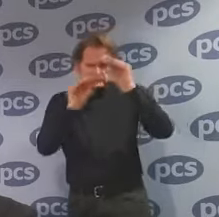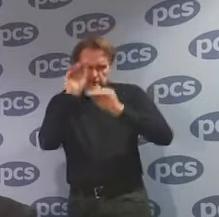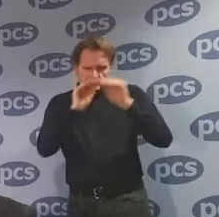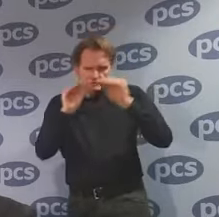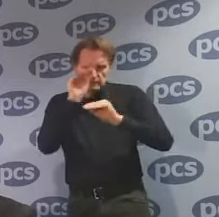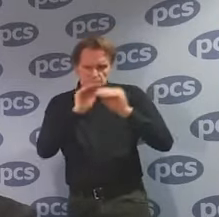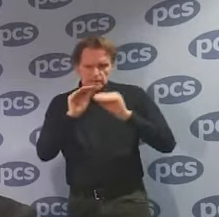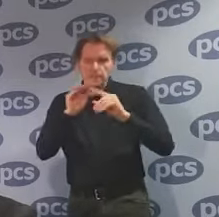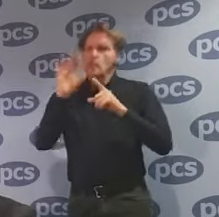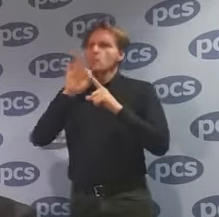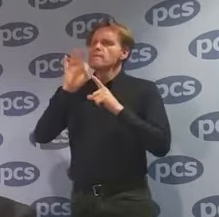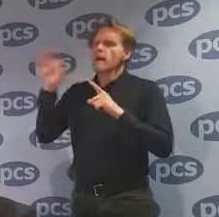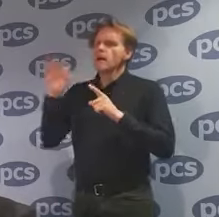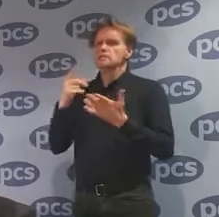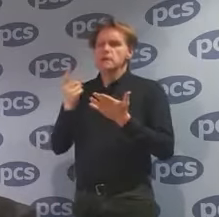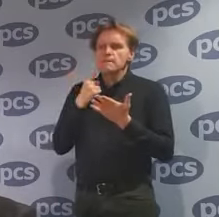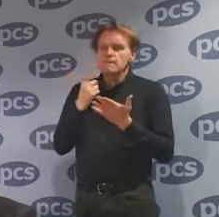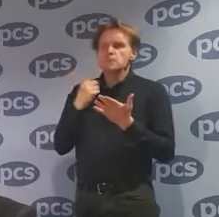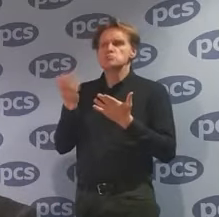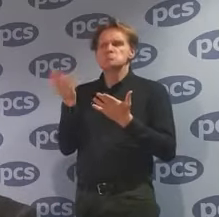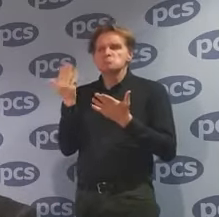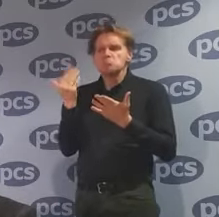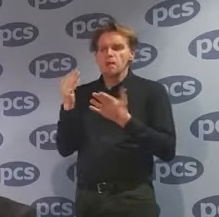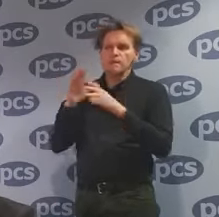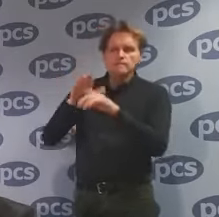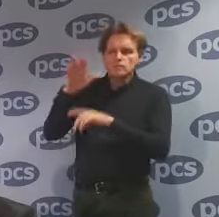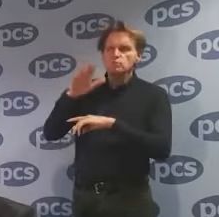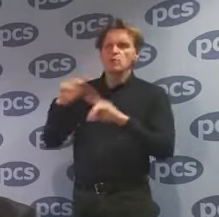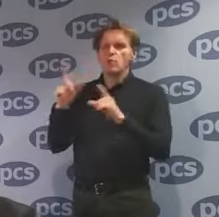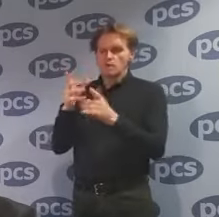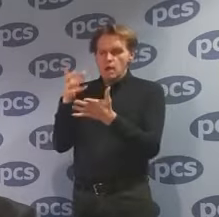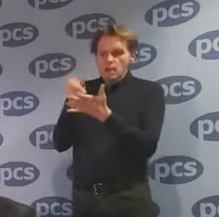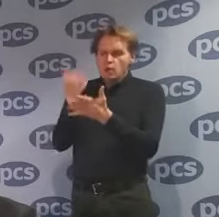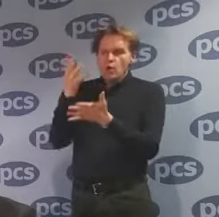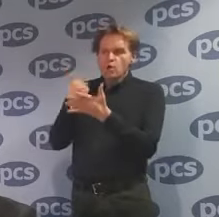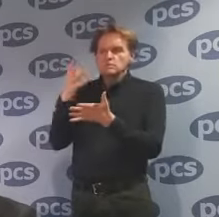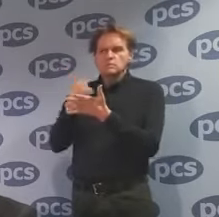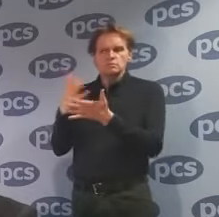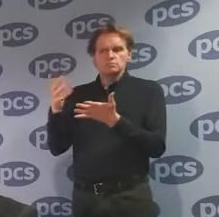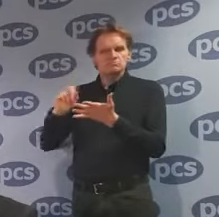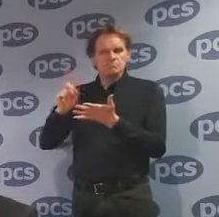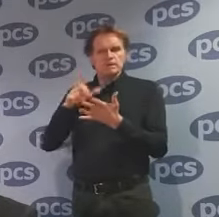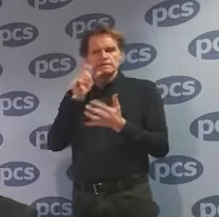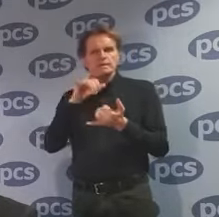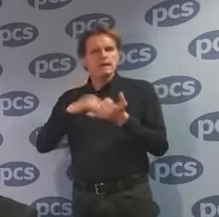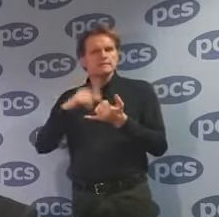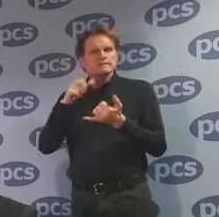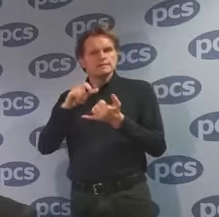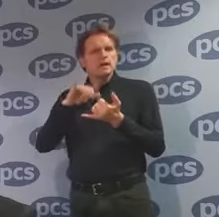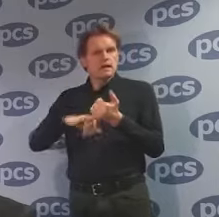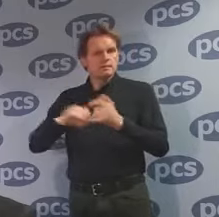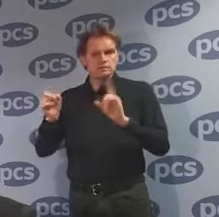management side about their financial projections what the cost envelope for these talks is and what the government have told them they've got to deliver.